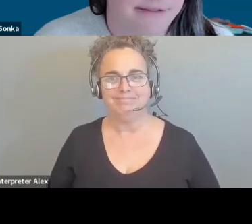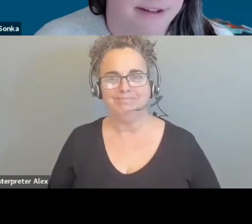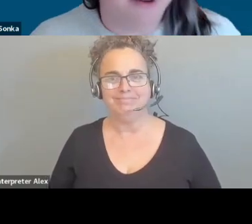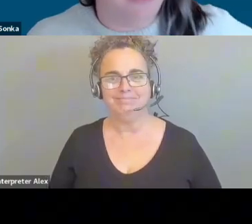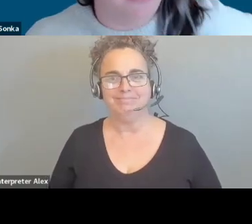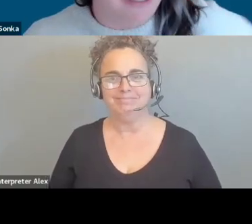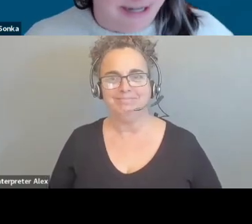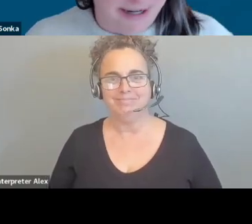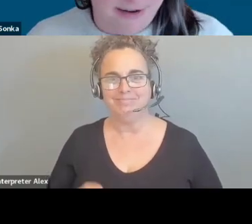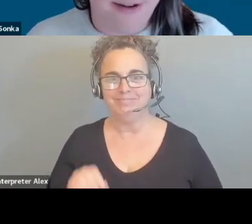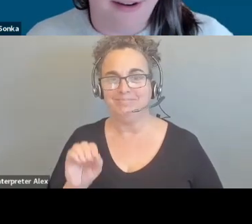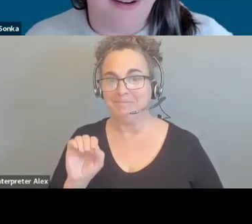if it's working.